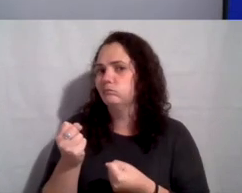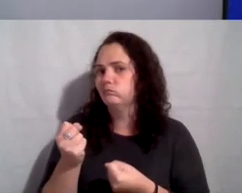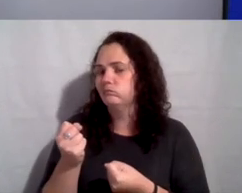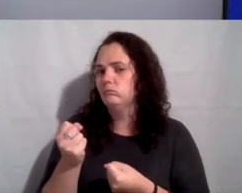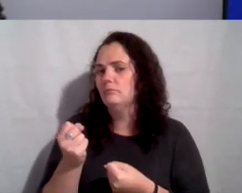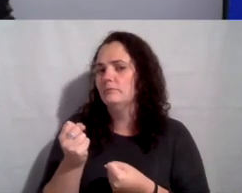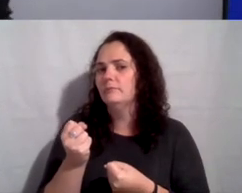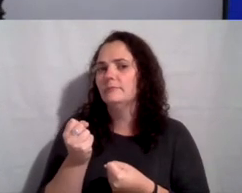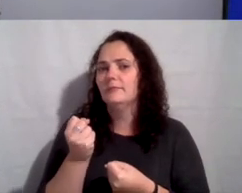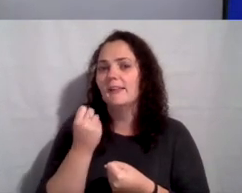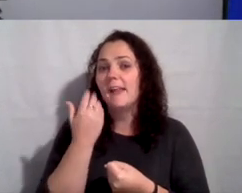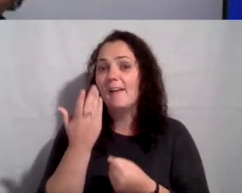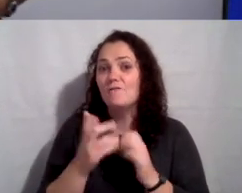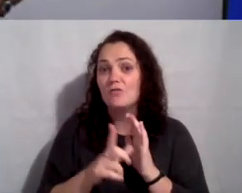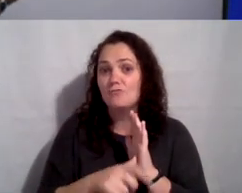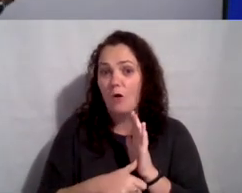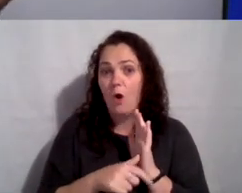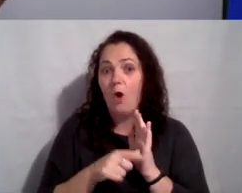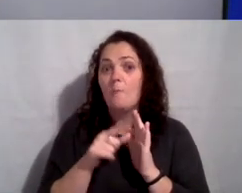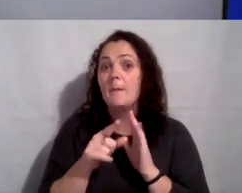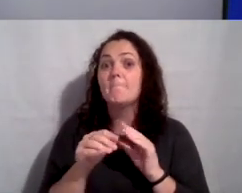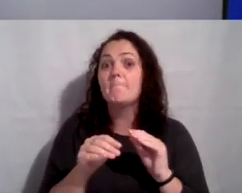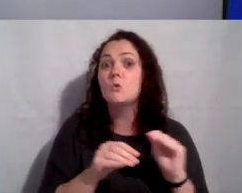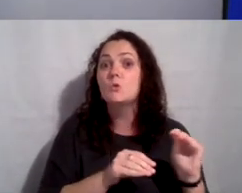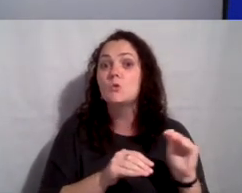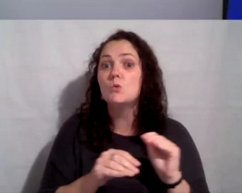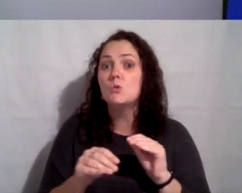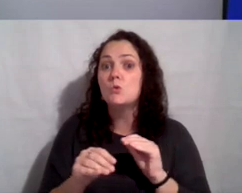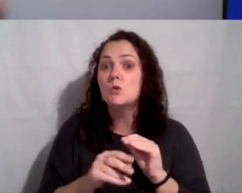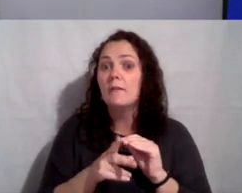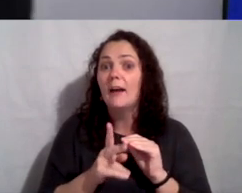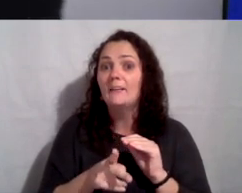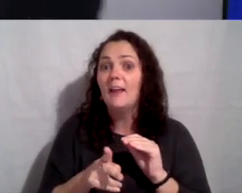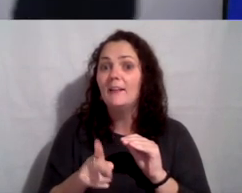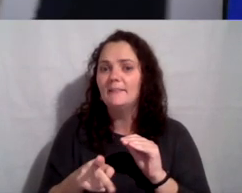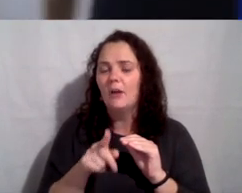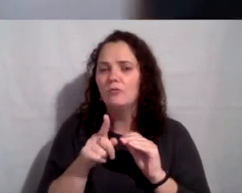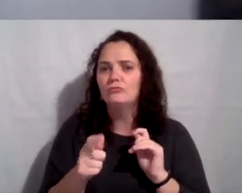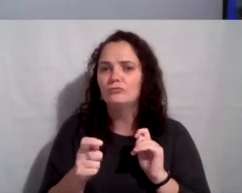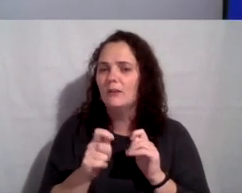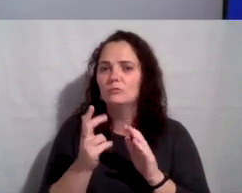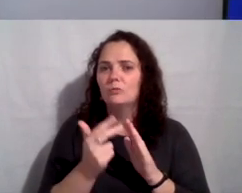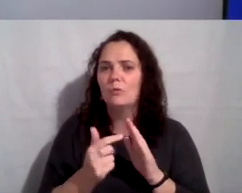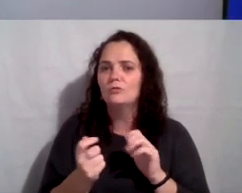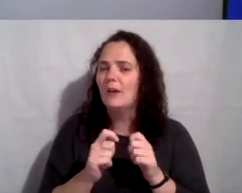slight movement, and every time they move you're going to go to the next drawing and overlap those drawings. So let's let me show you really quickly, I’ll do a